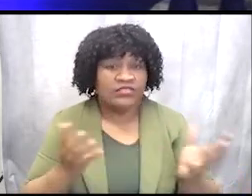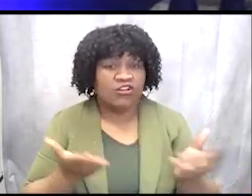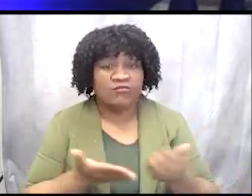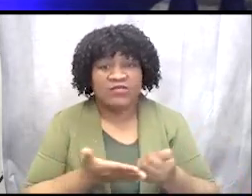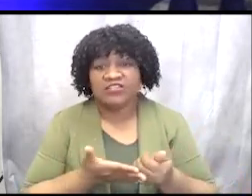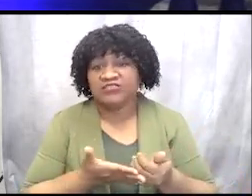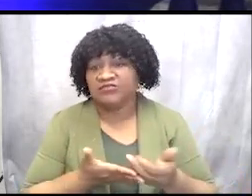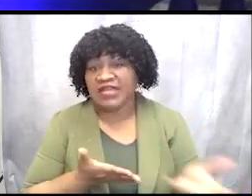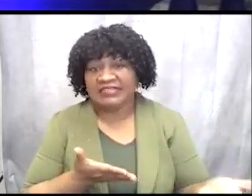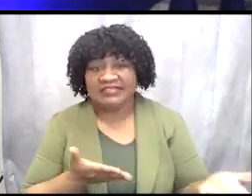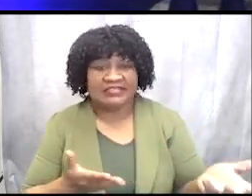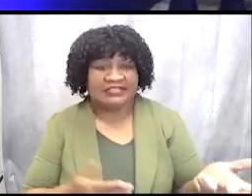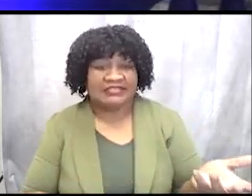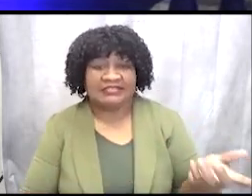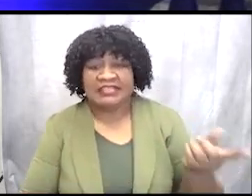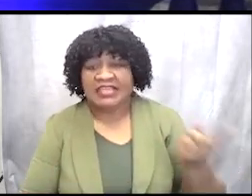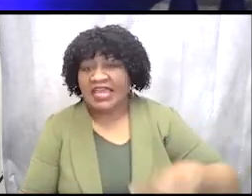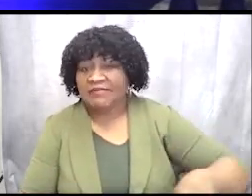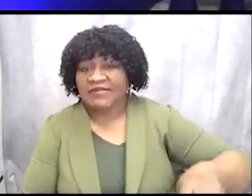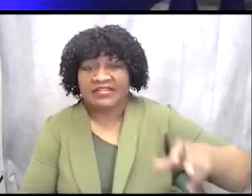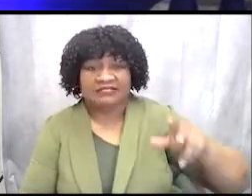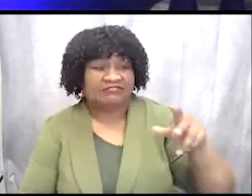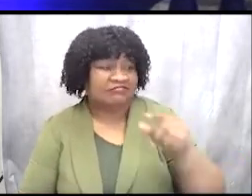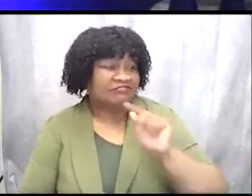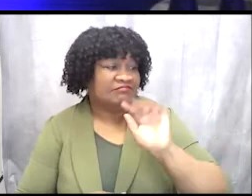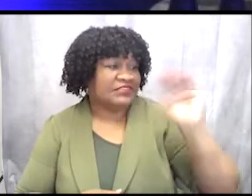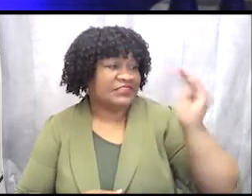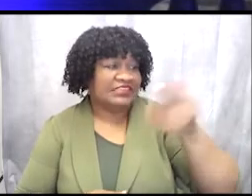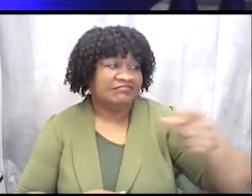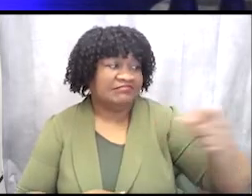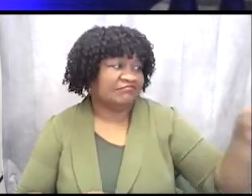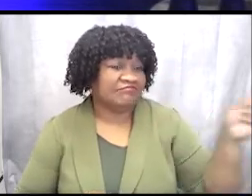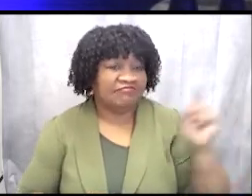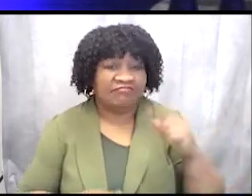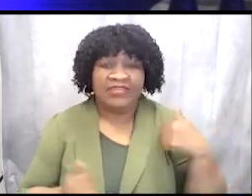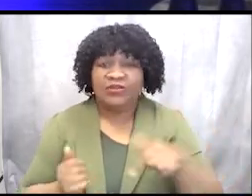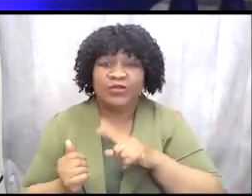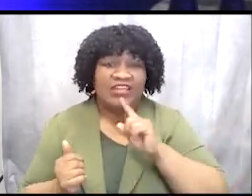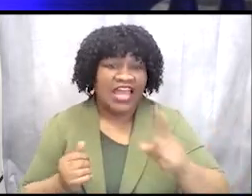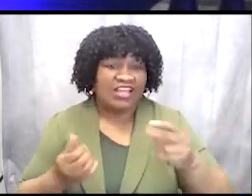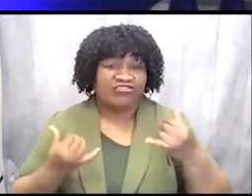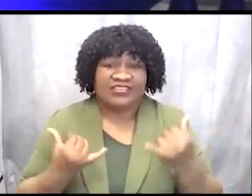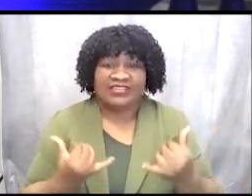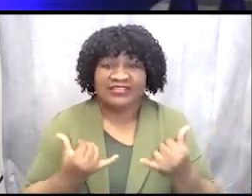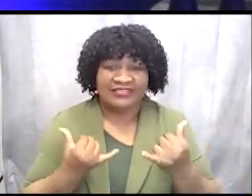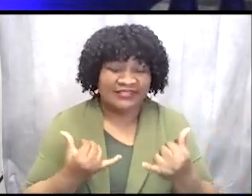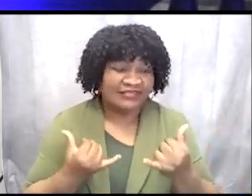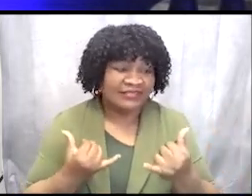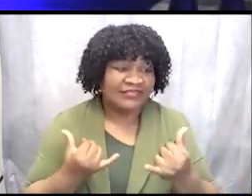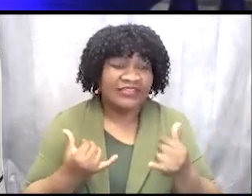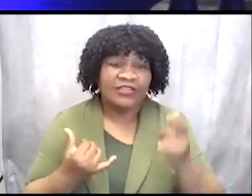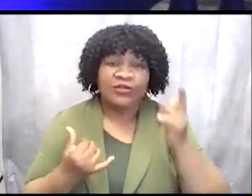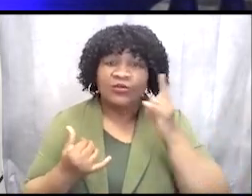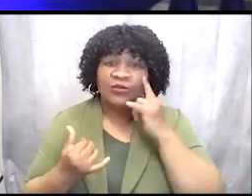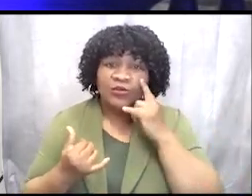sitting on the sidelines. As a nation, we are actually losing in that race steadily